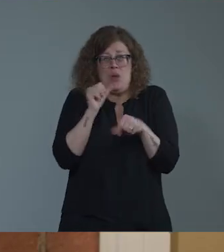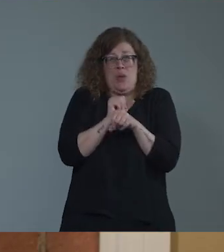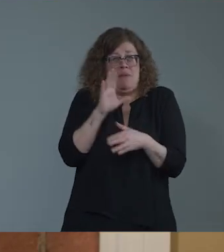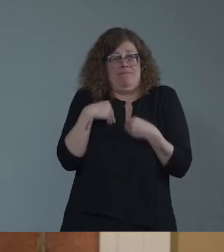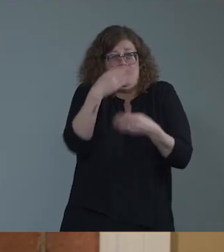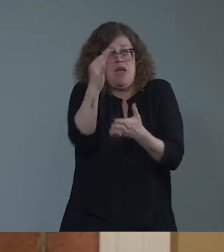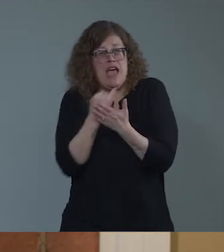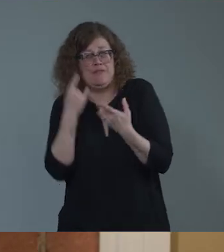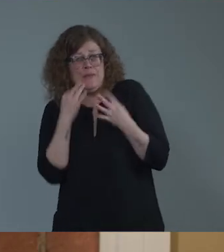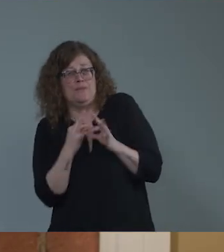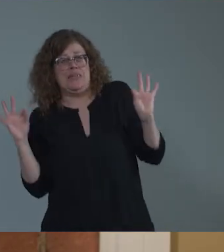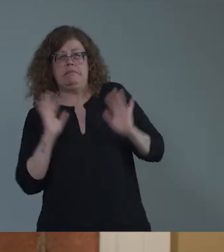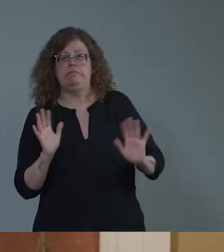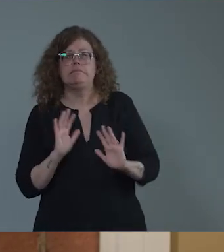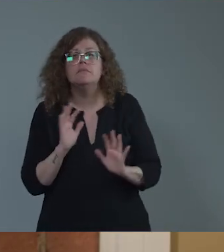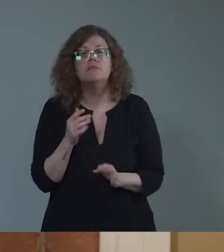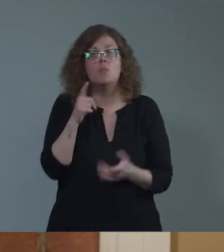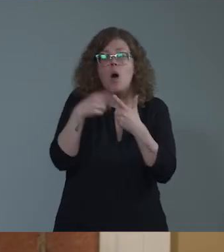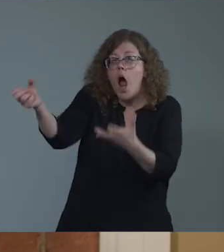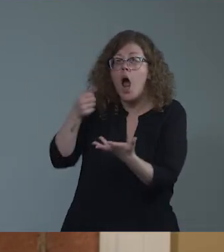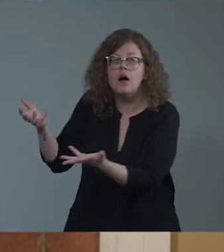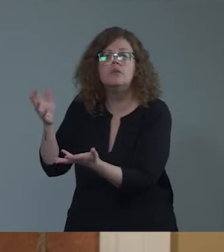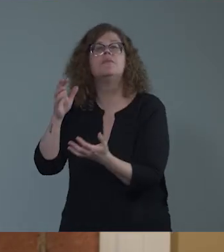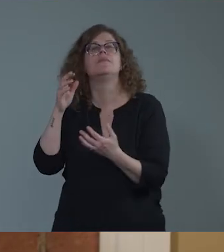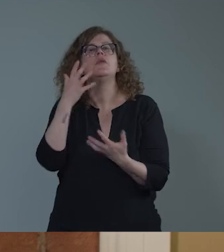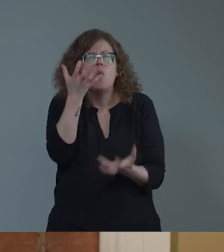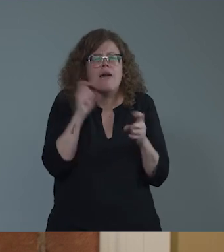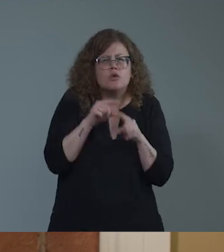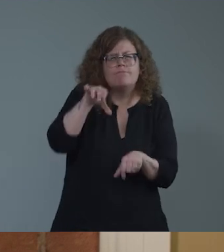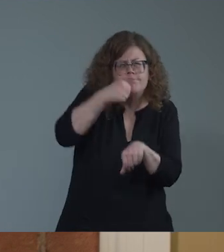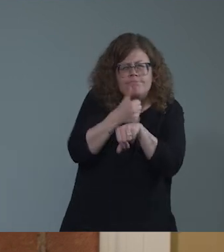That way you get the opportunity to see what that artist would create for